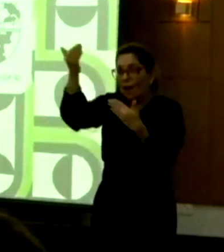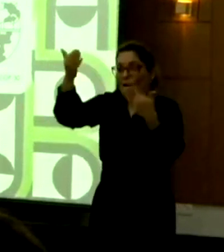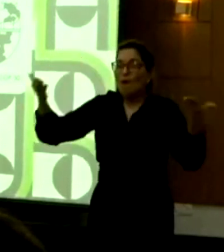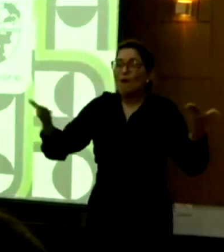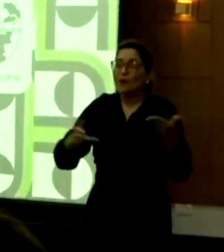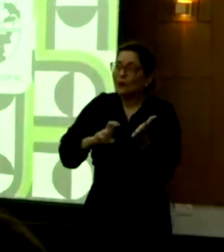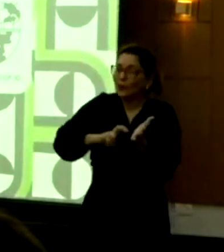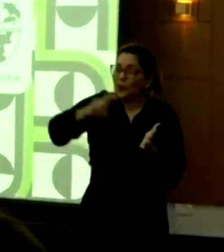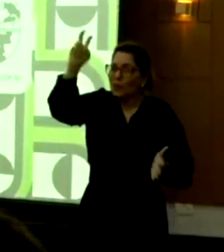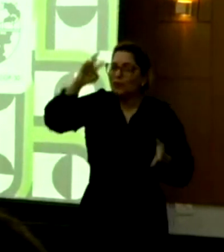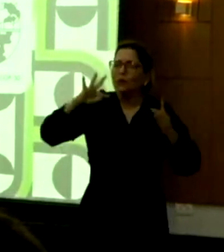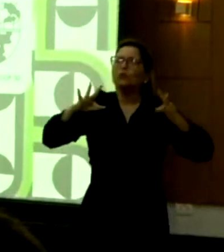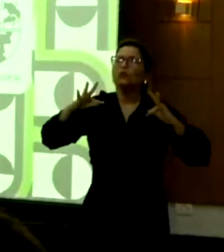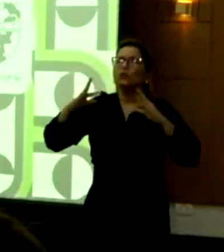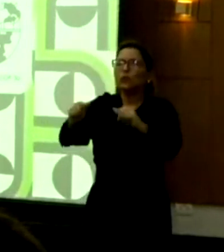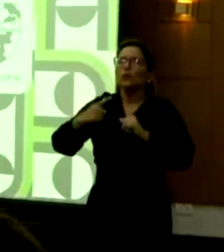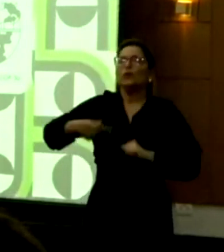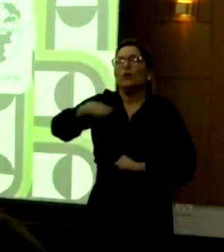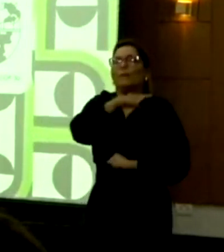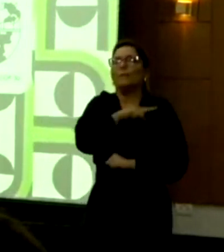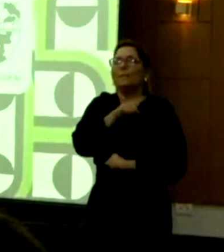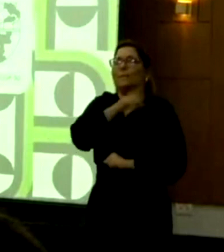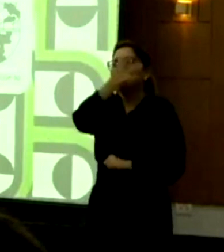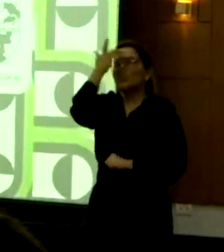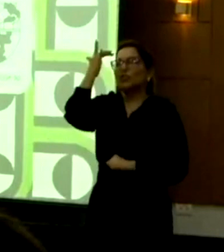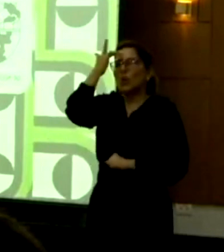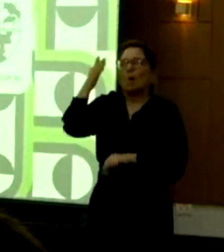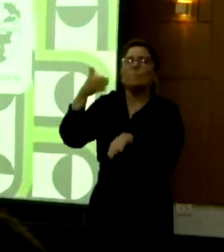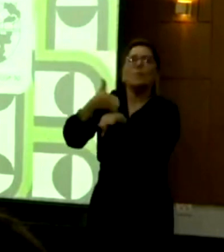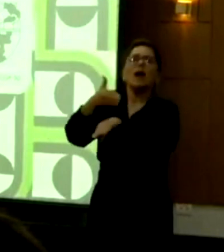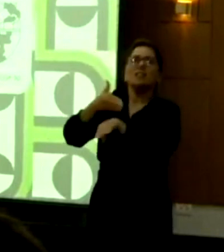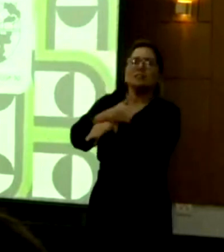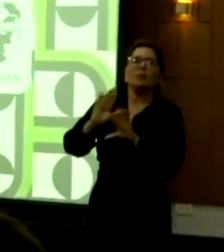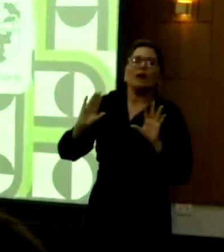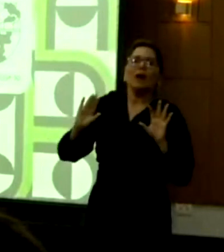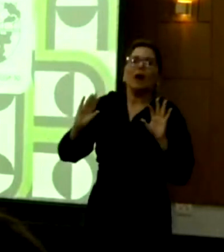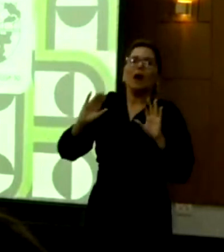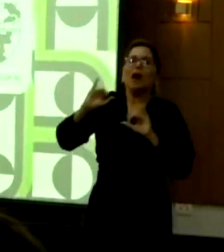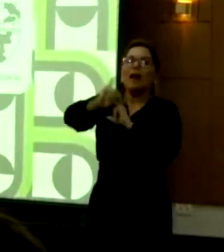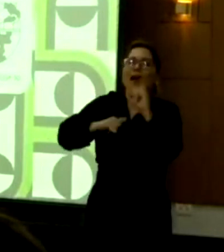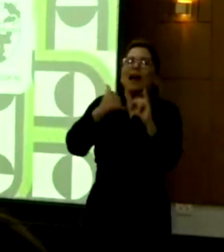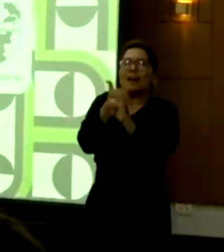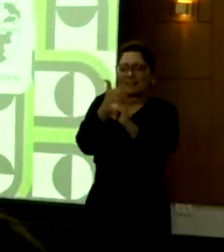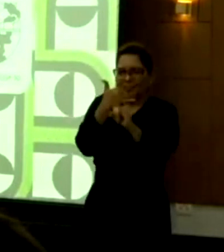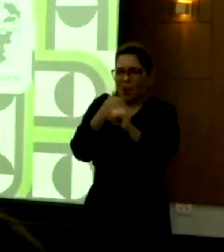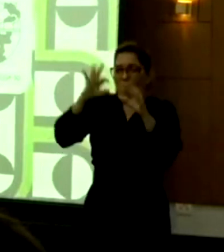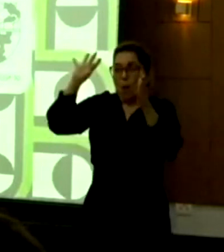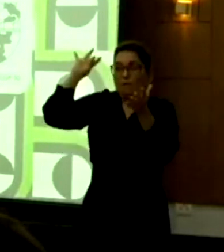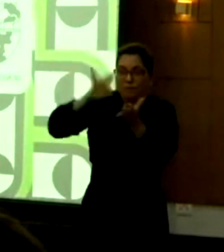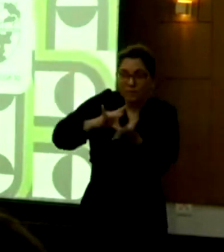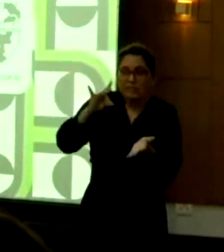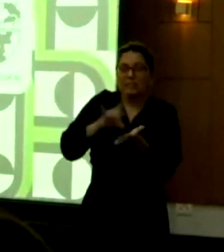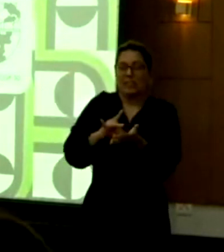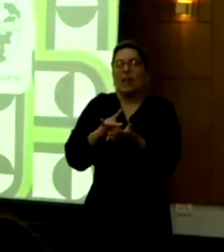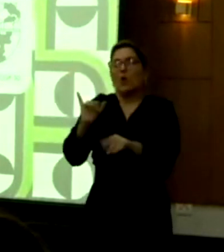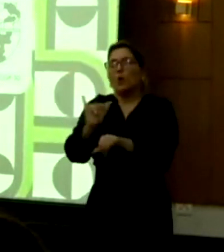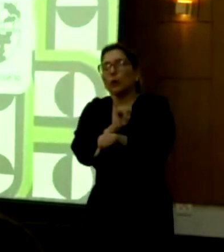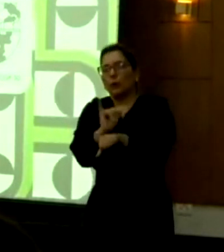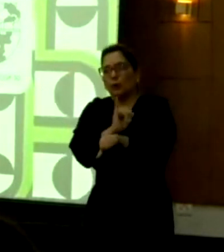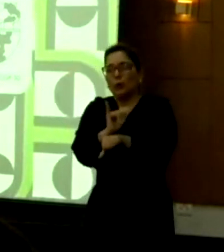all our participants who are watching us on the official event channel on YouTube this morning of